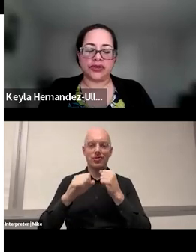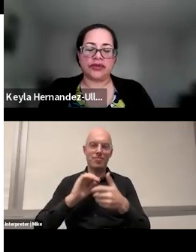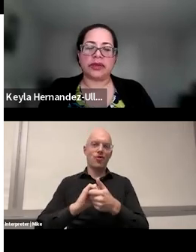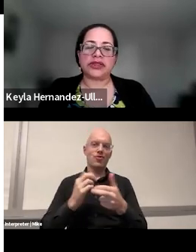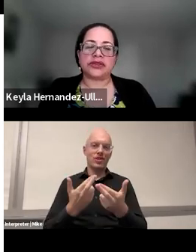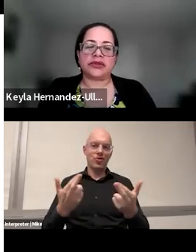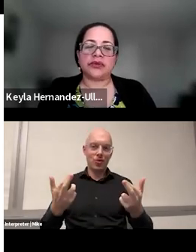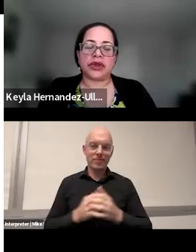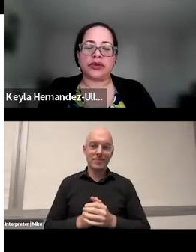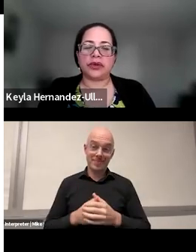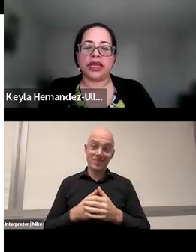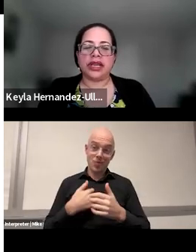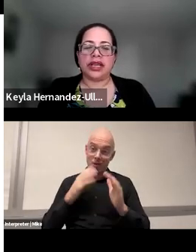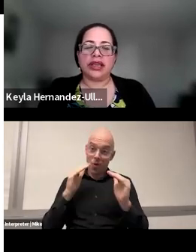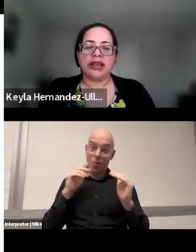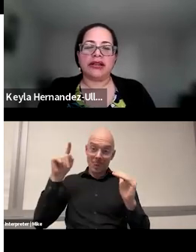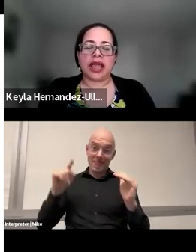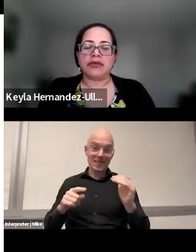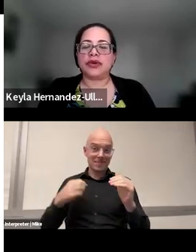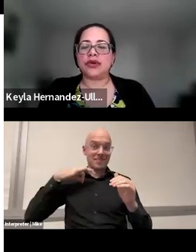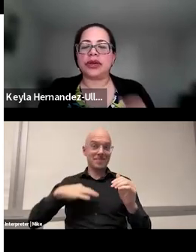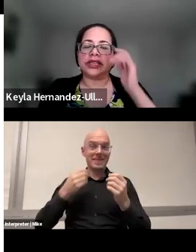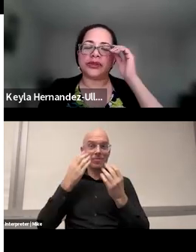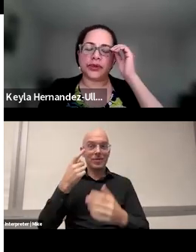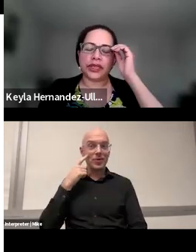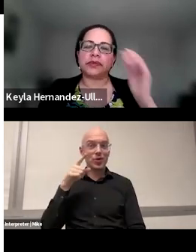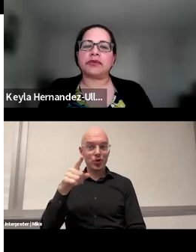Keyla Hernandez-Ulloa: we hope that these are useful information for you.